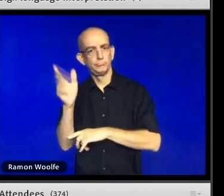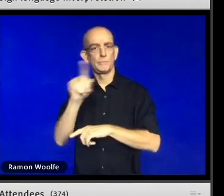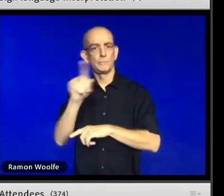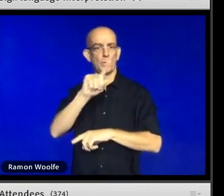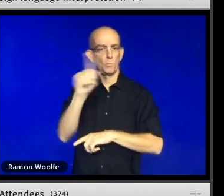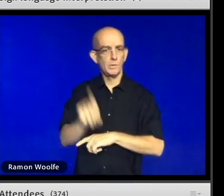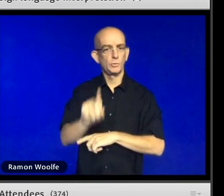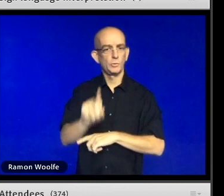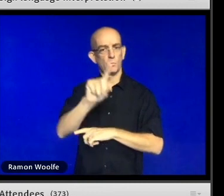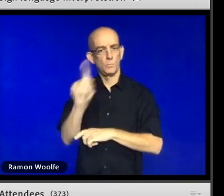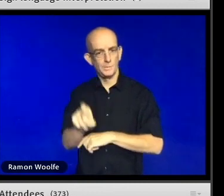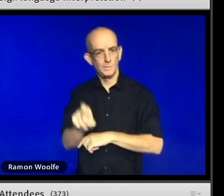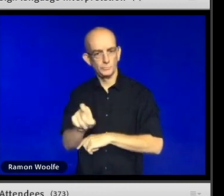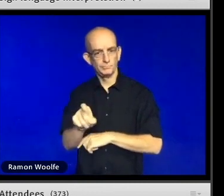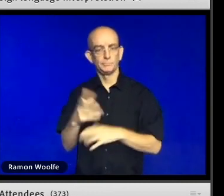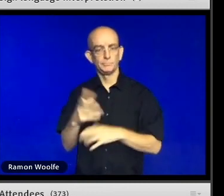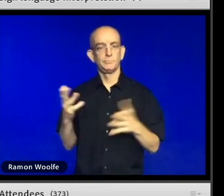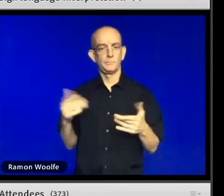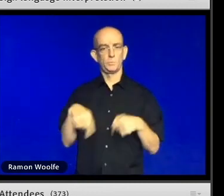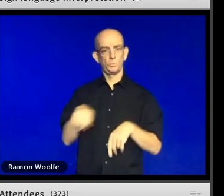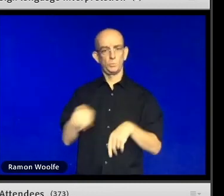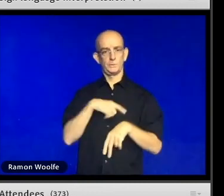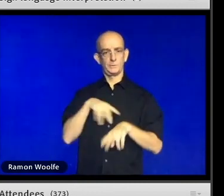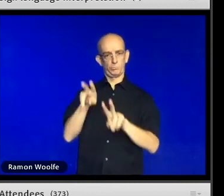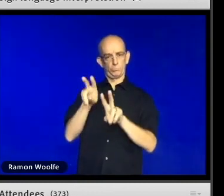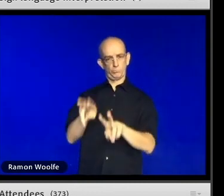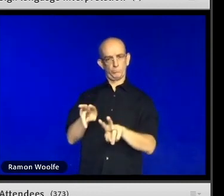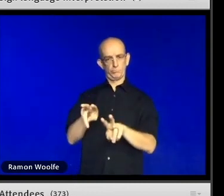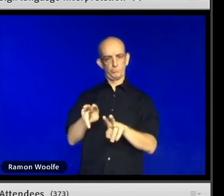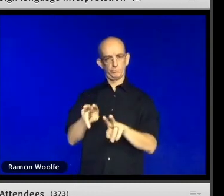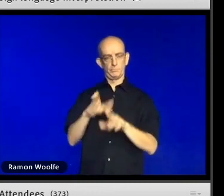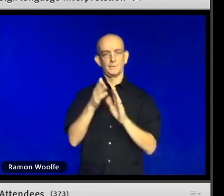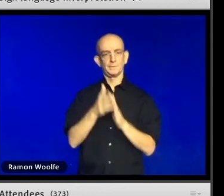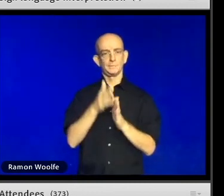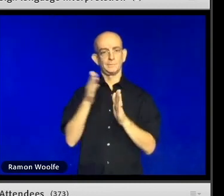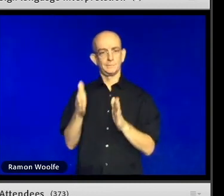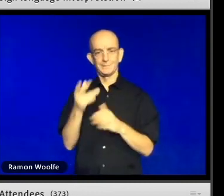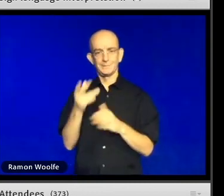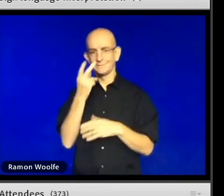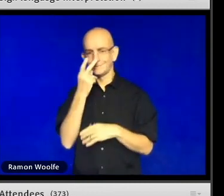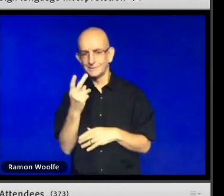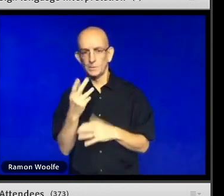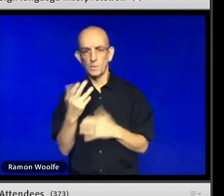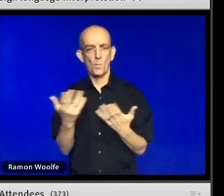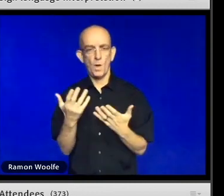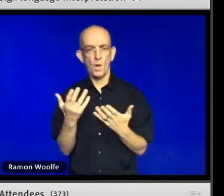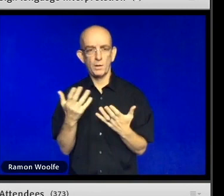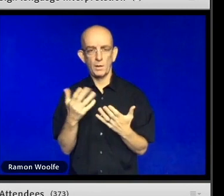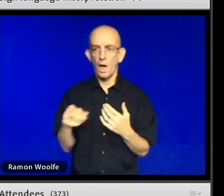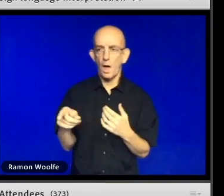the school teachings to them was quite a challenge. But with the association as well, we got to